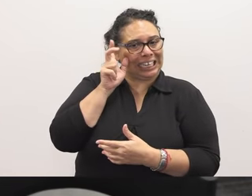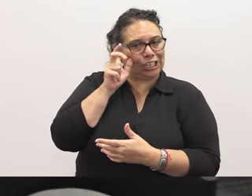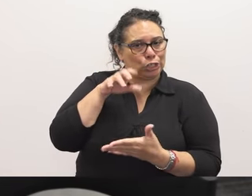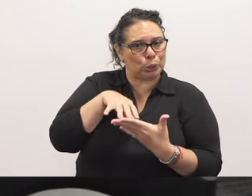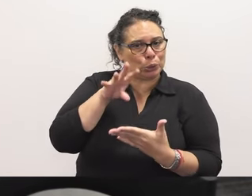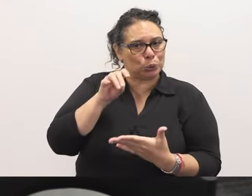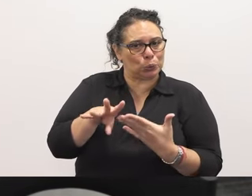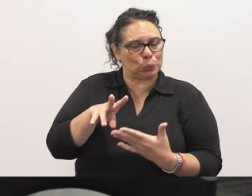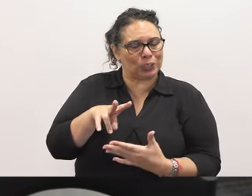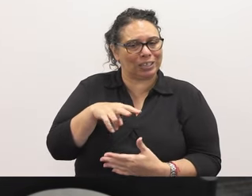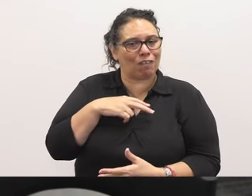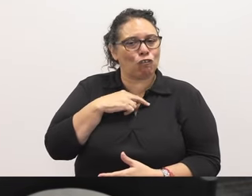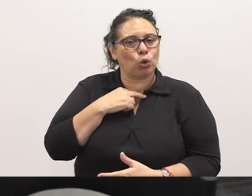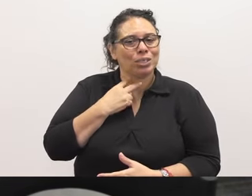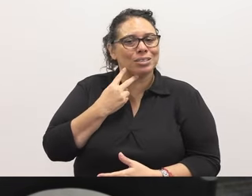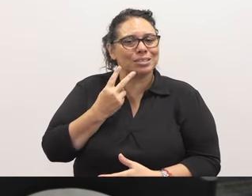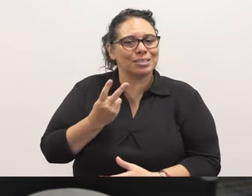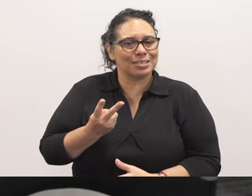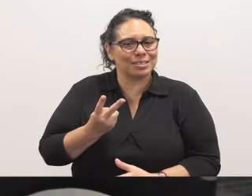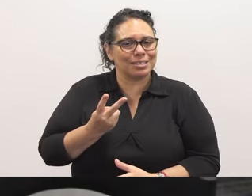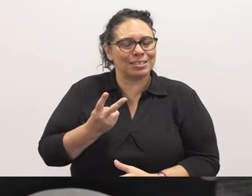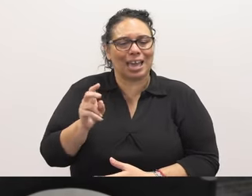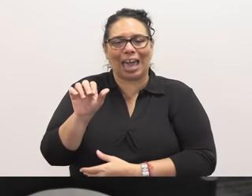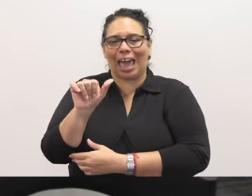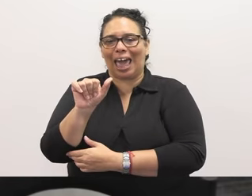And so my anti-racism kids had presented